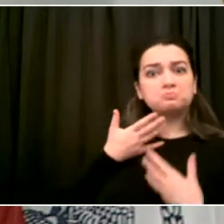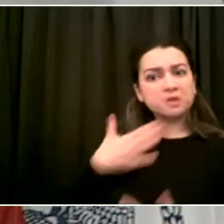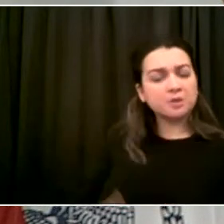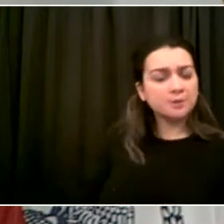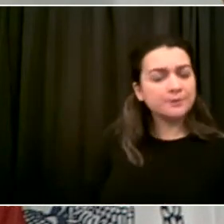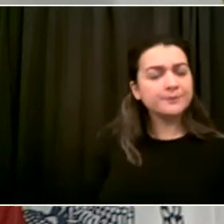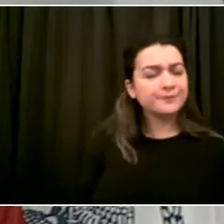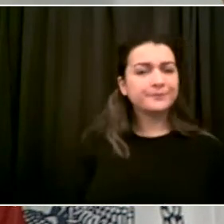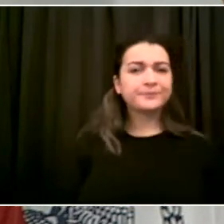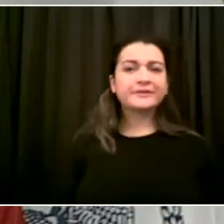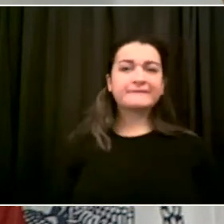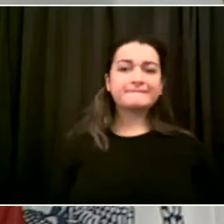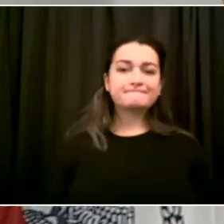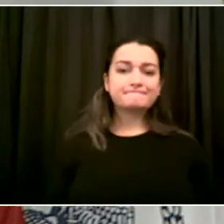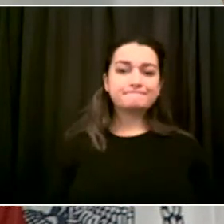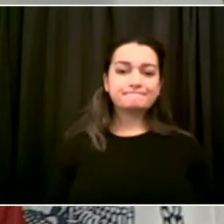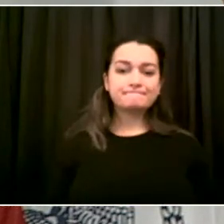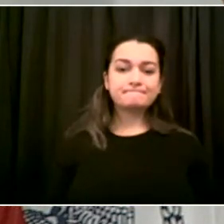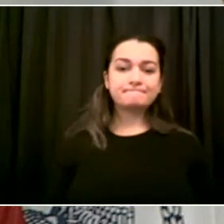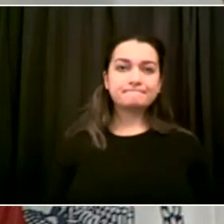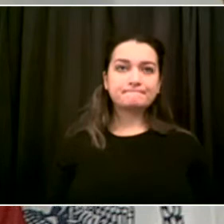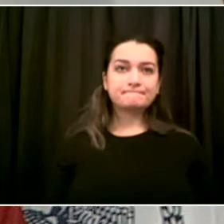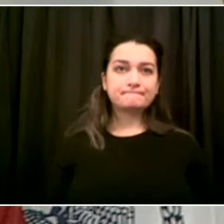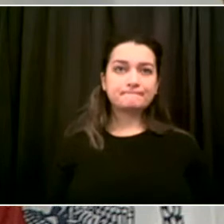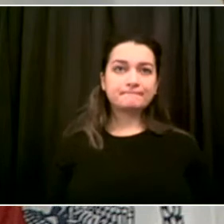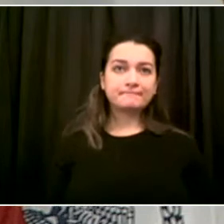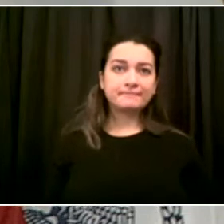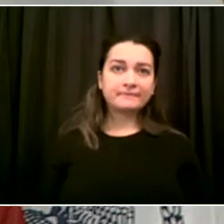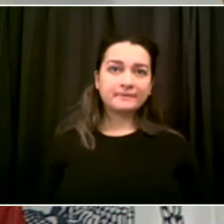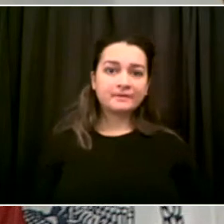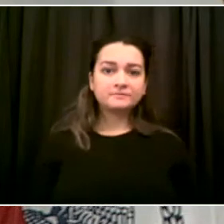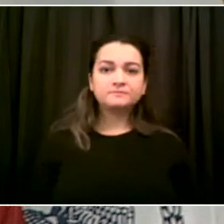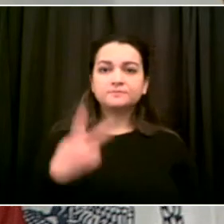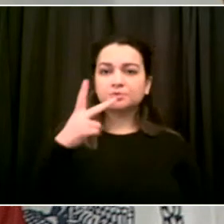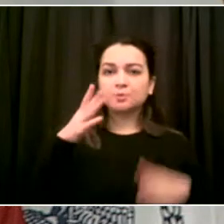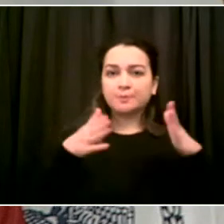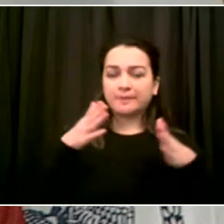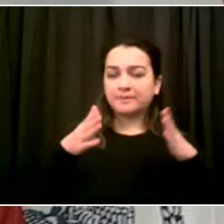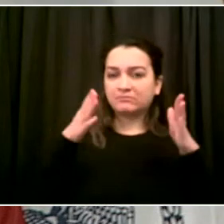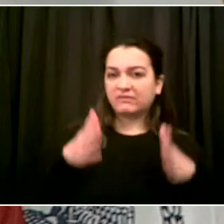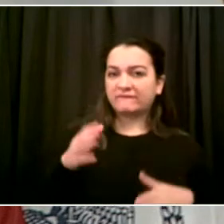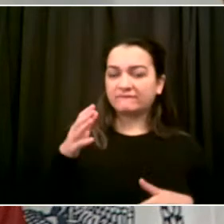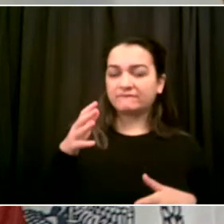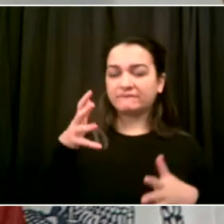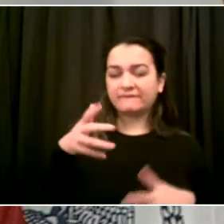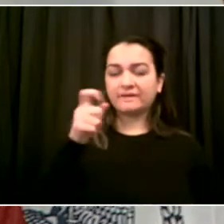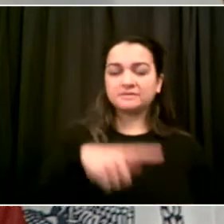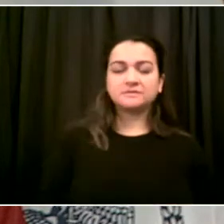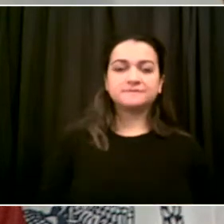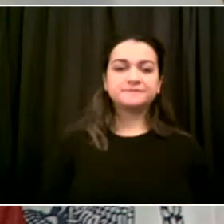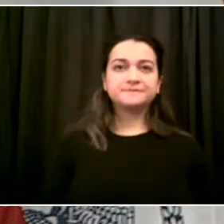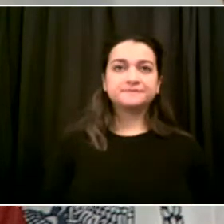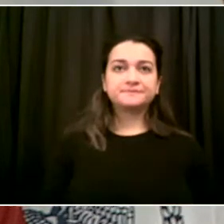EMPLOYEES OR WHOEVER IT IS HEHEILPNNOG UT. SO I'M'MGO INING O T TAA KETHTHT AIS A VERY HELPFUL SUGGESTION AND WE WILL COME BACK WITH ME WITH AN ANSWER